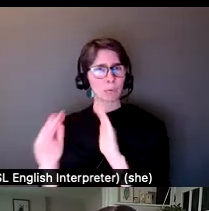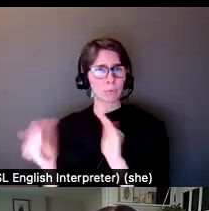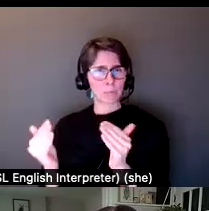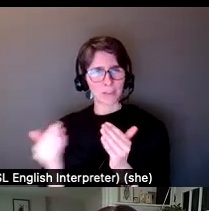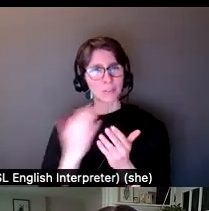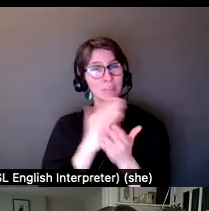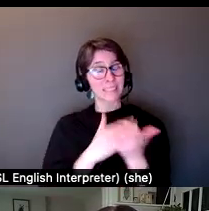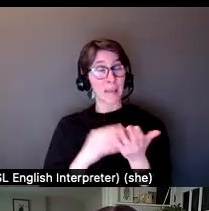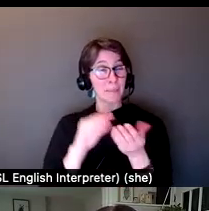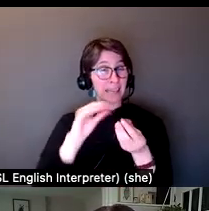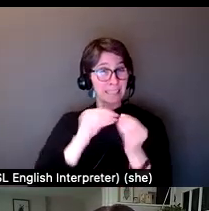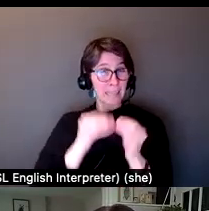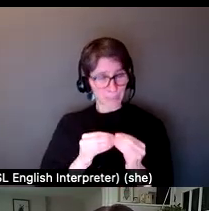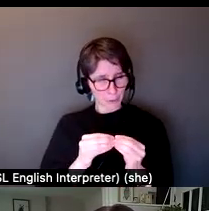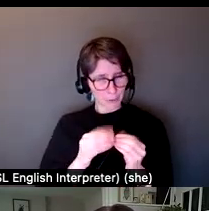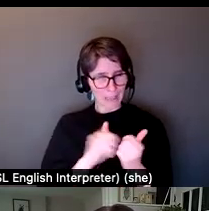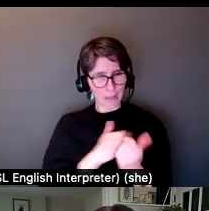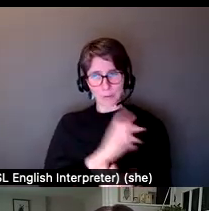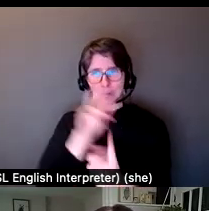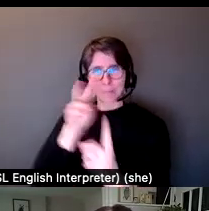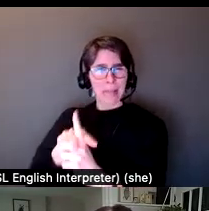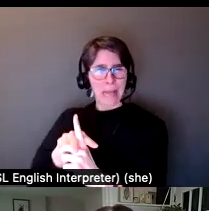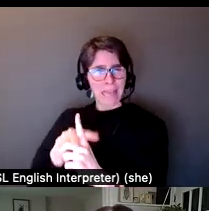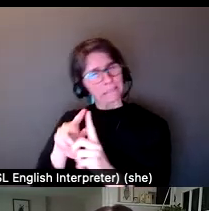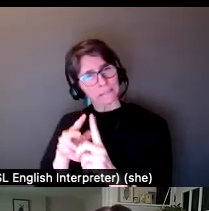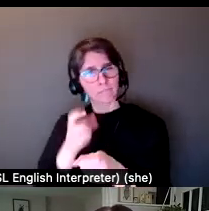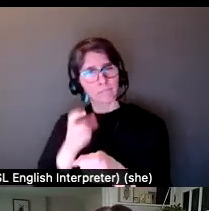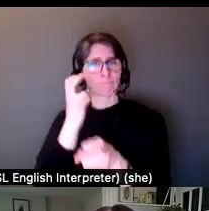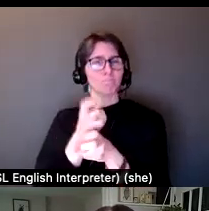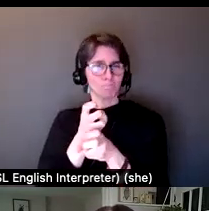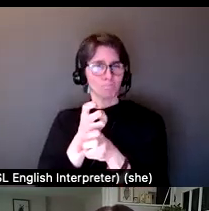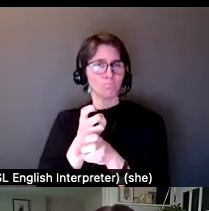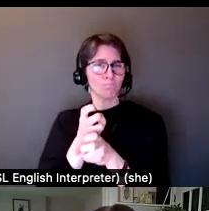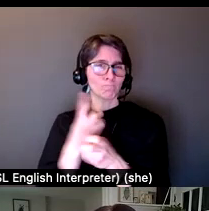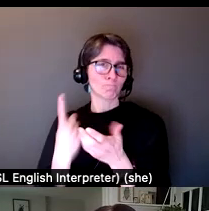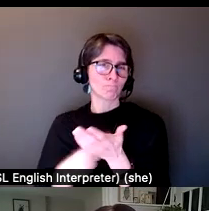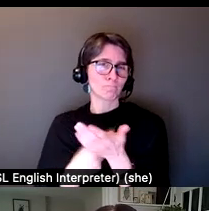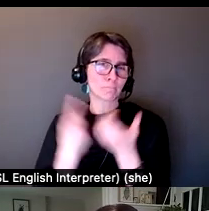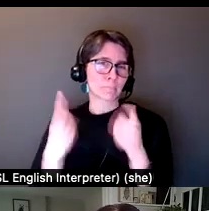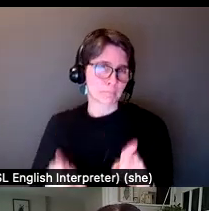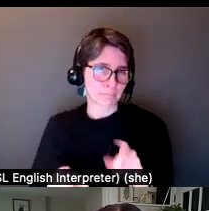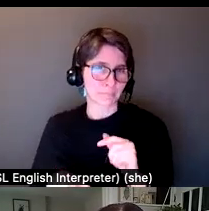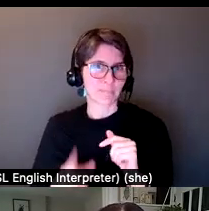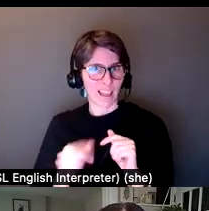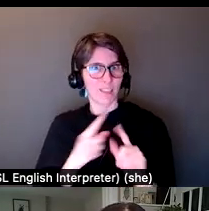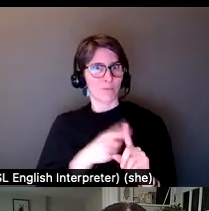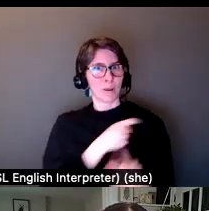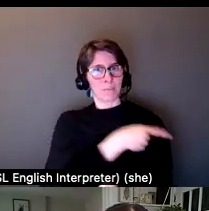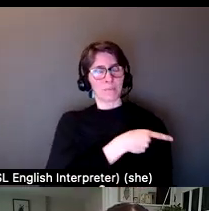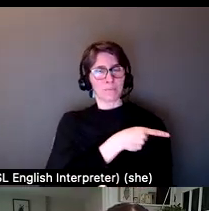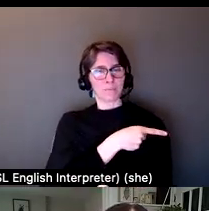hourly wages into annual salaries, which is how they were presented in the report.